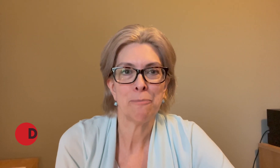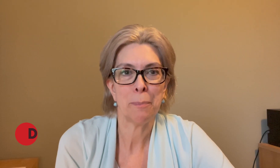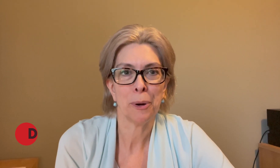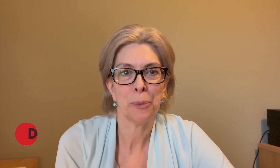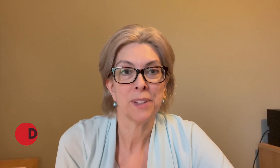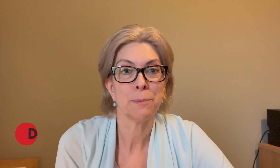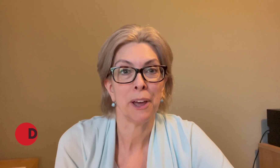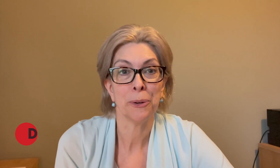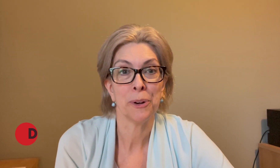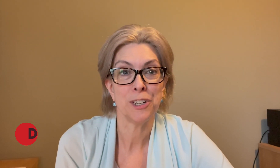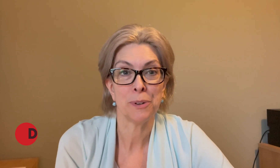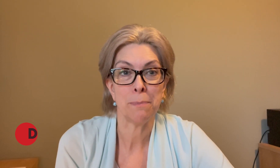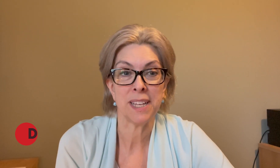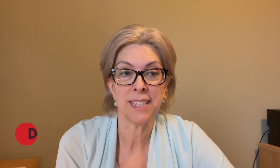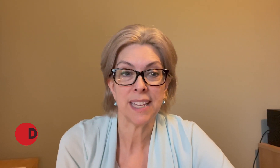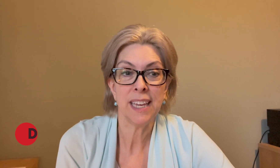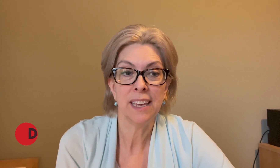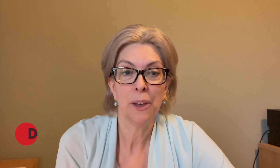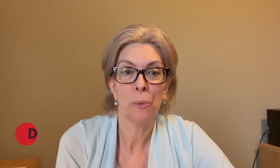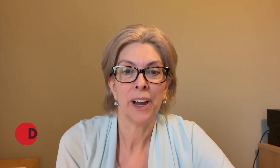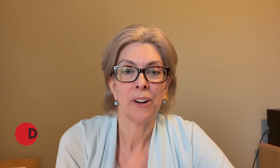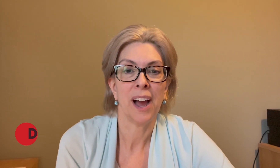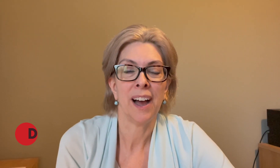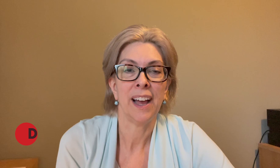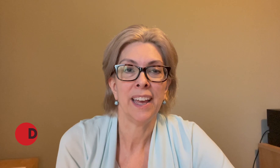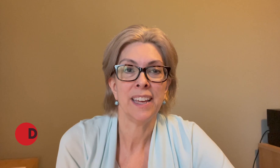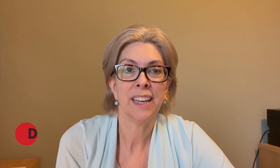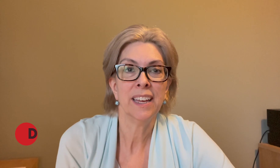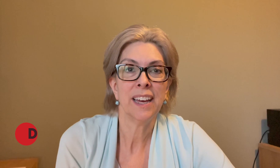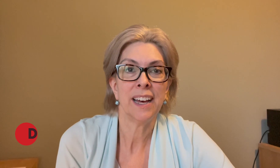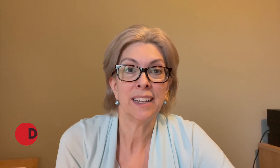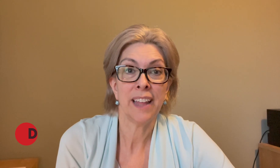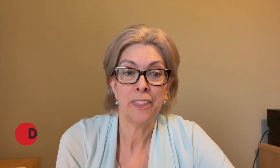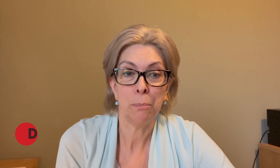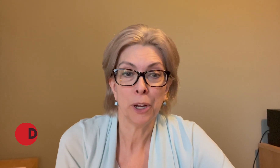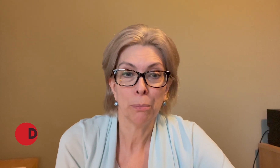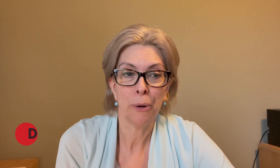I was a staff member with spinal cord injury where I led the peer program development.